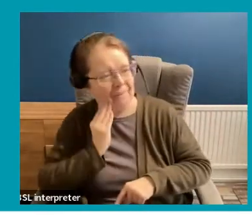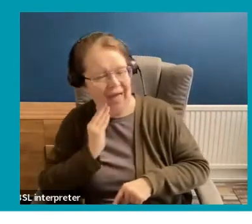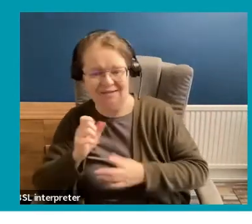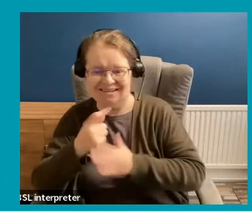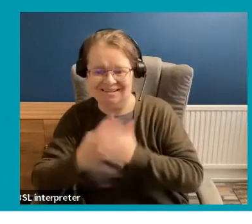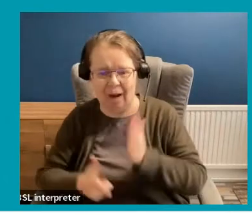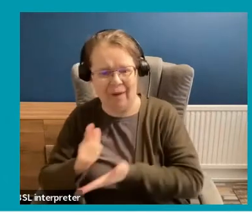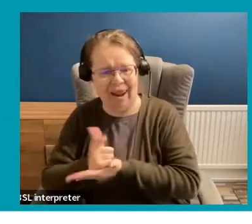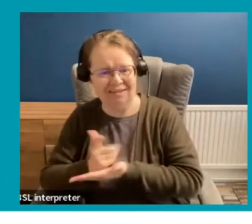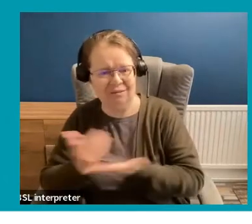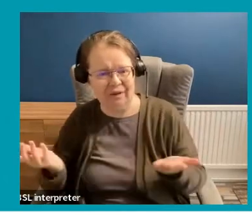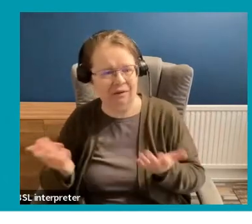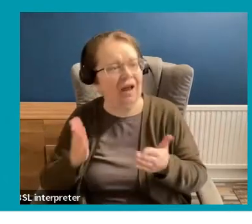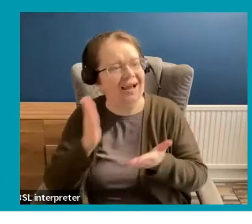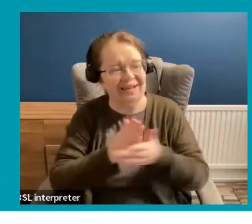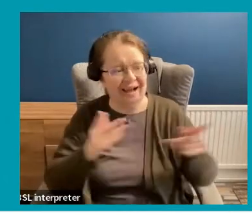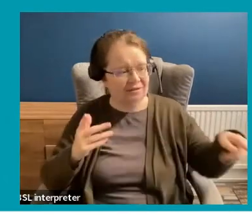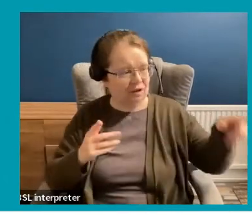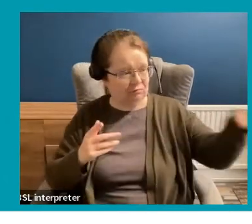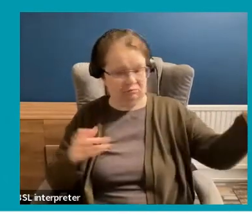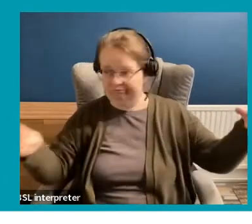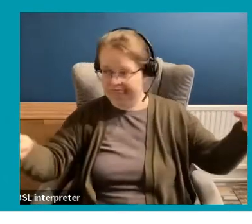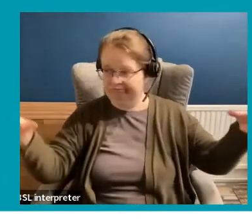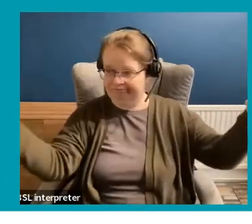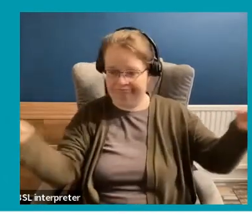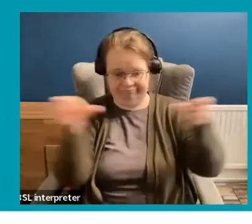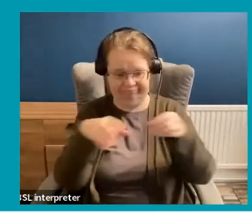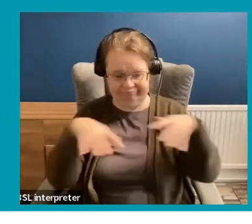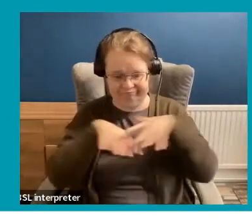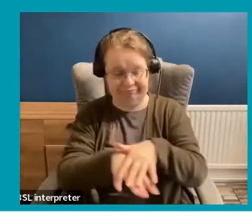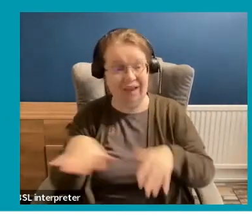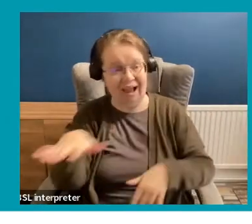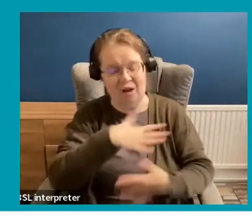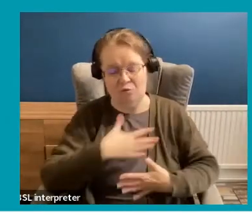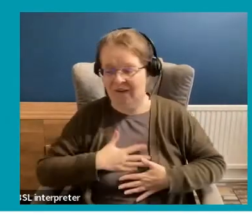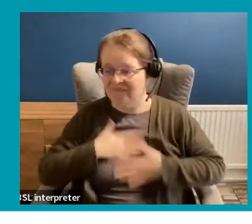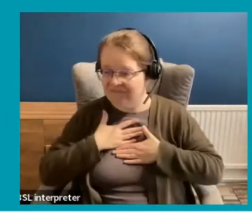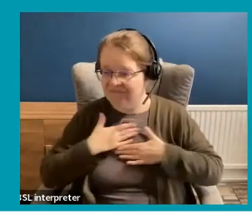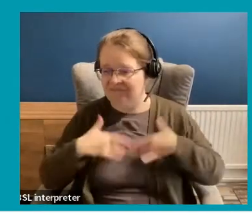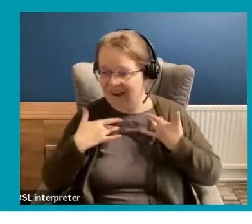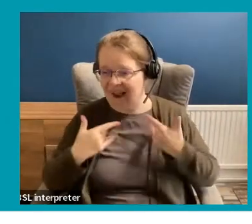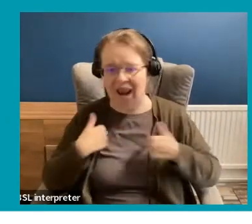It's about inclusion, it means everyone feeling that they are valued, that they are supported in the